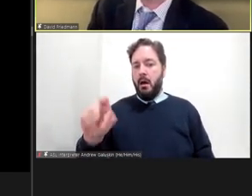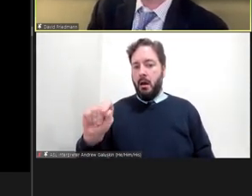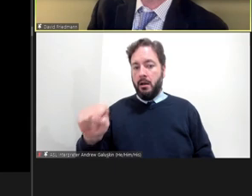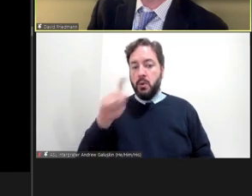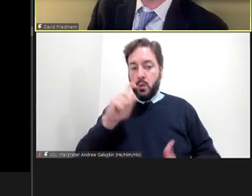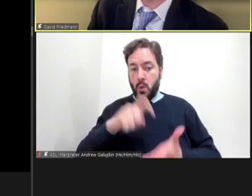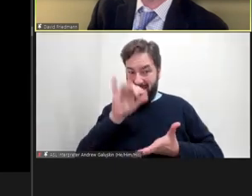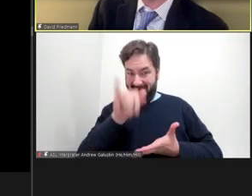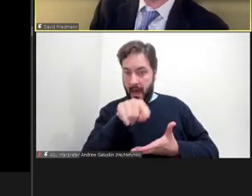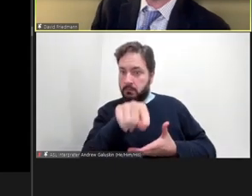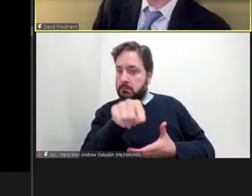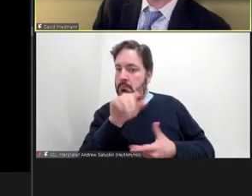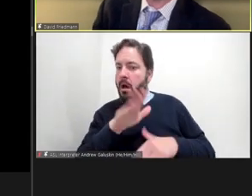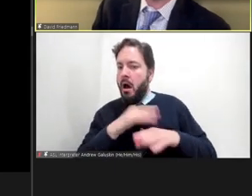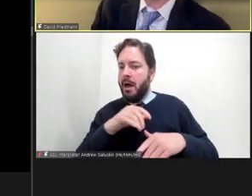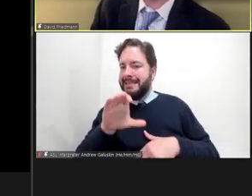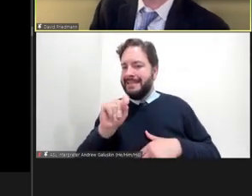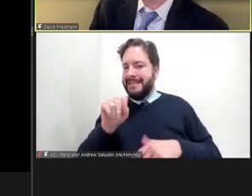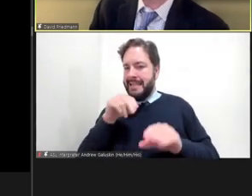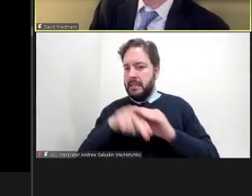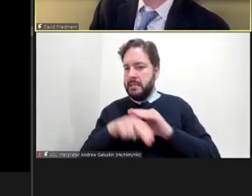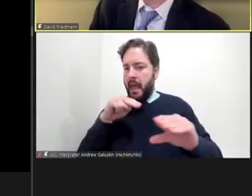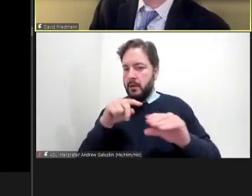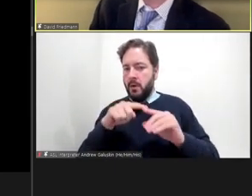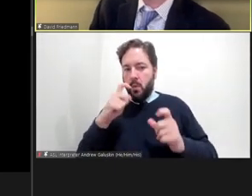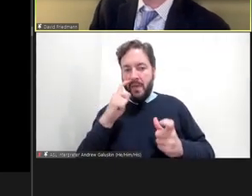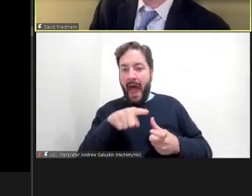gives us an idea about the cause for the hearing loss, gives us an